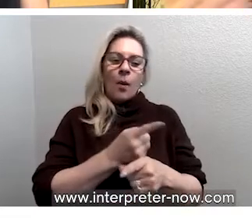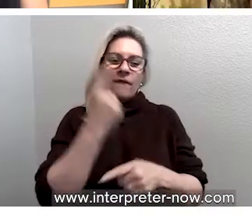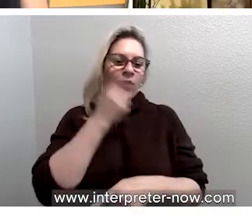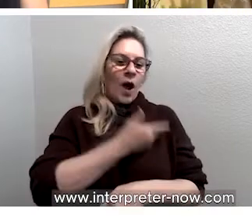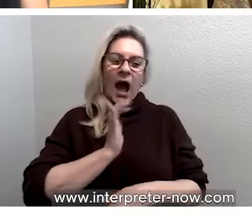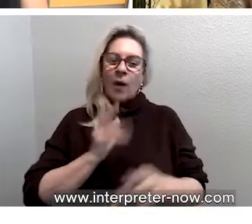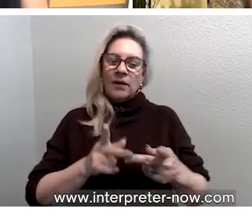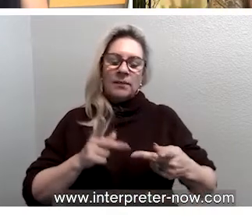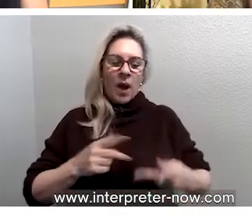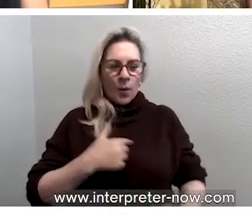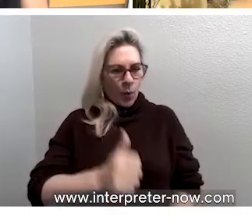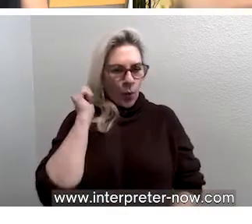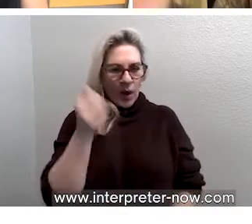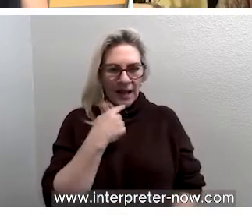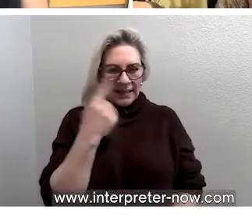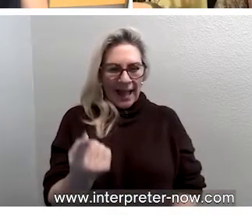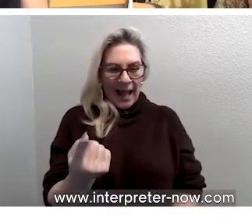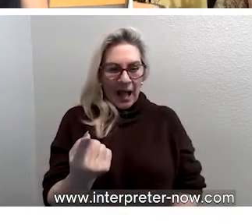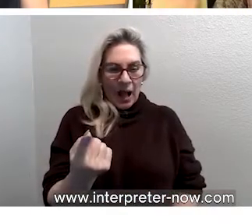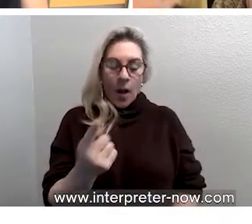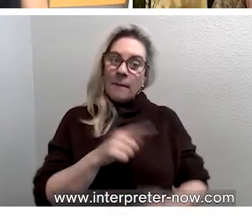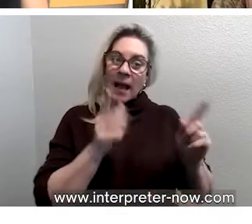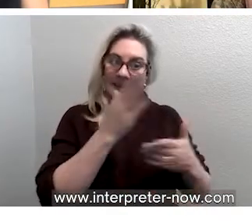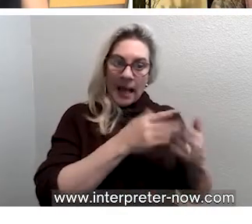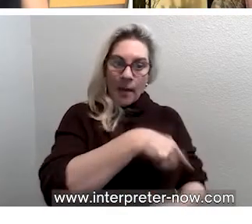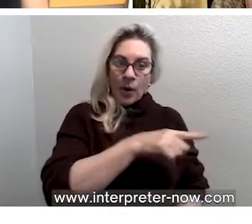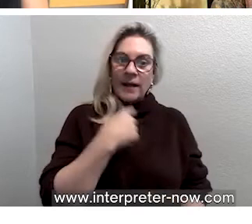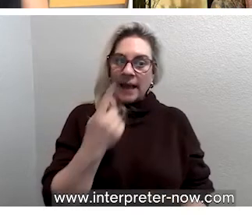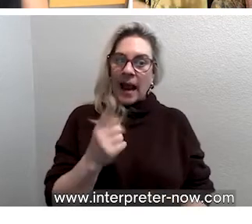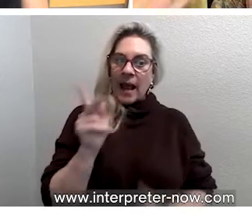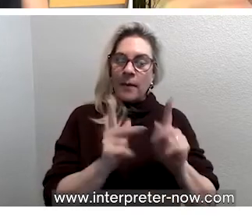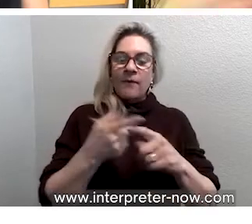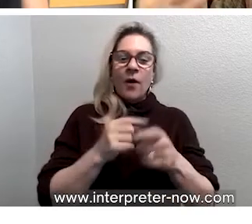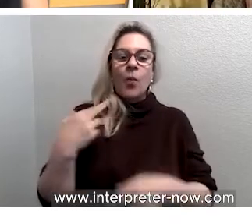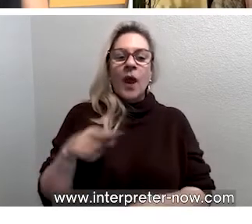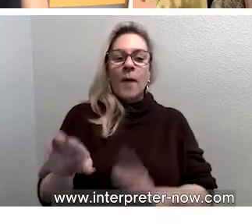We would not tell someone, or we are telling people from a religious background, that your